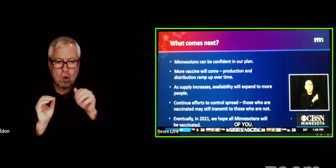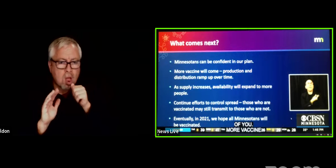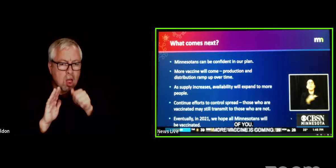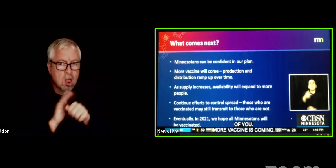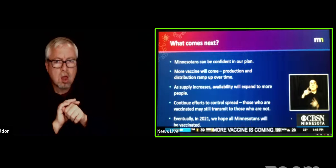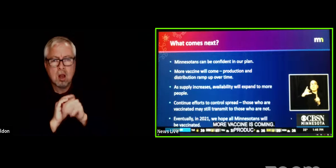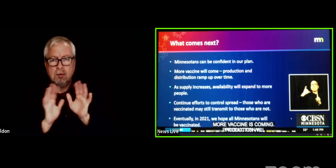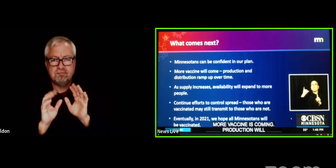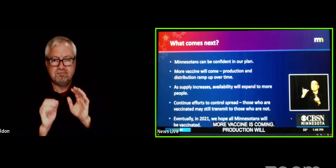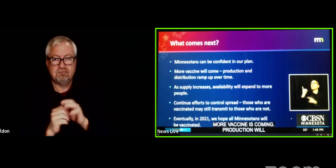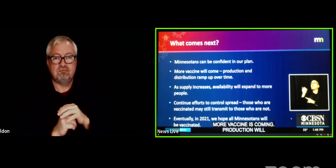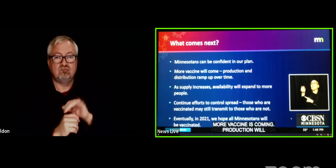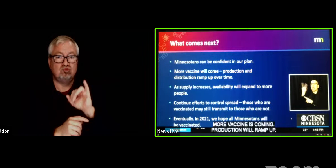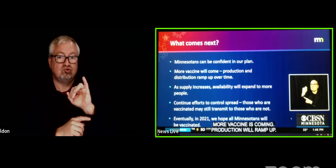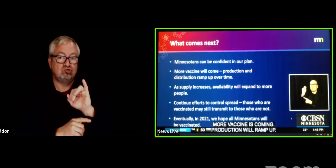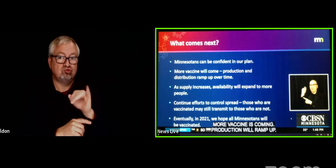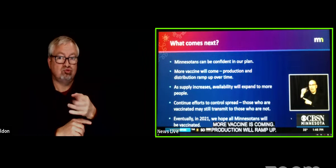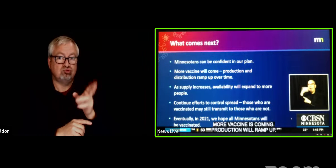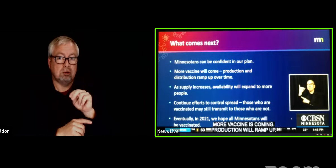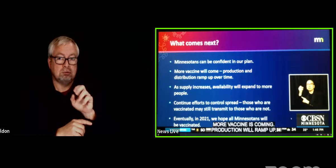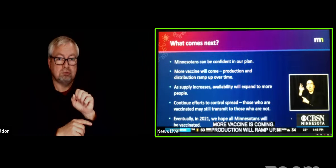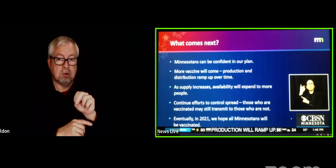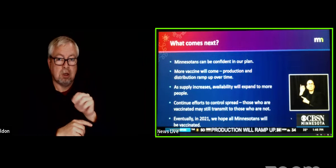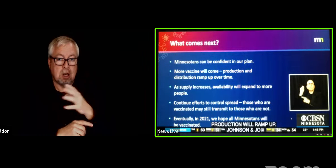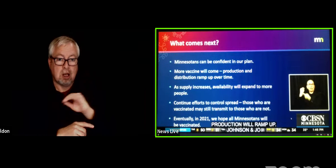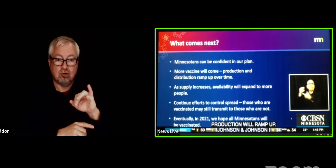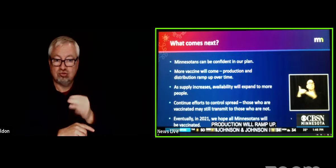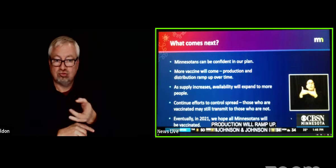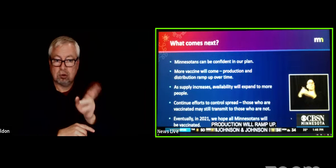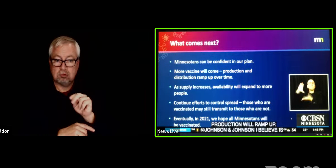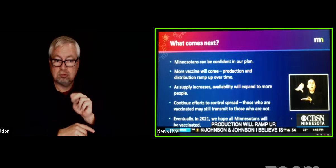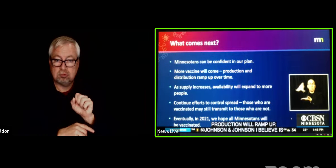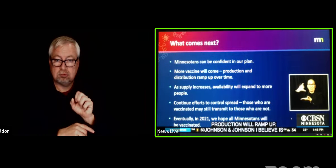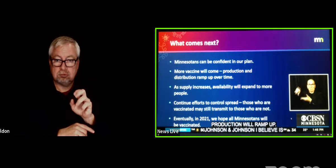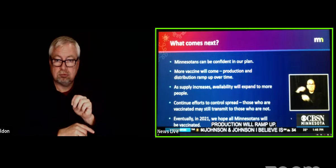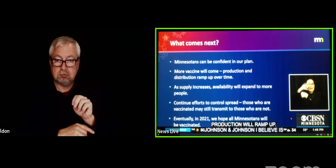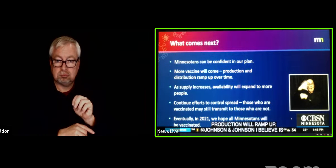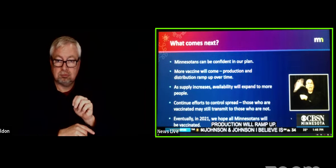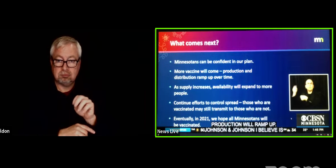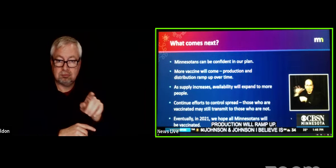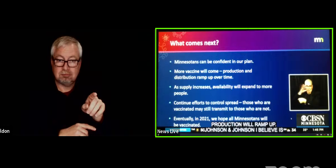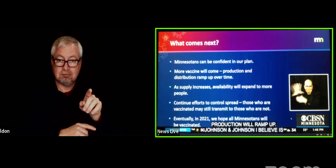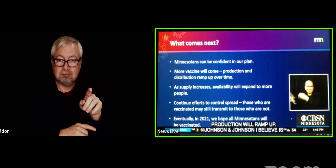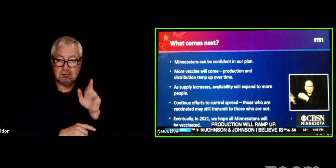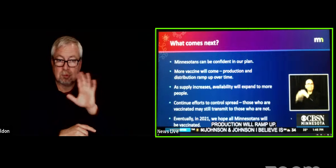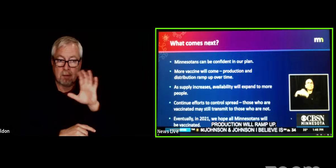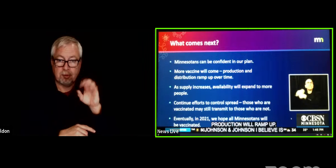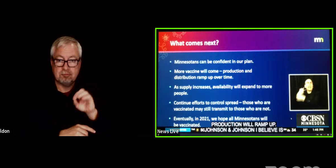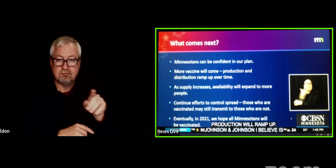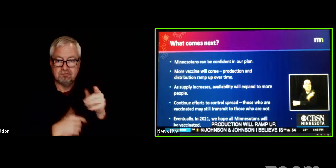TURN -- I BELIEVE IS A ONE-DOSE APPLICATION. THAT MAKES A BIG DIFFERENCE.